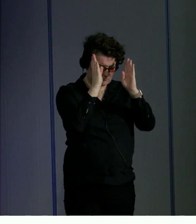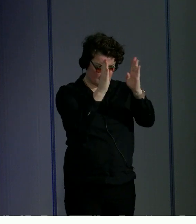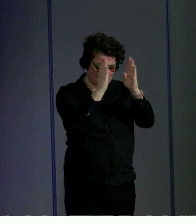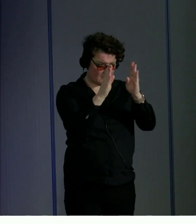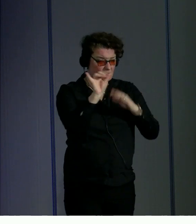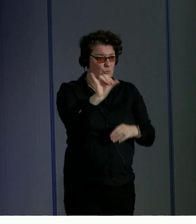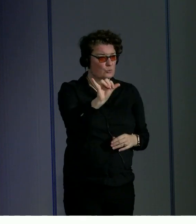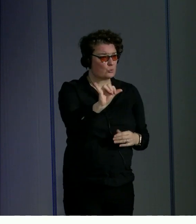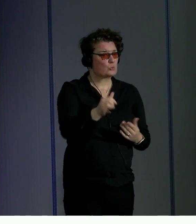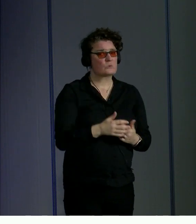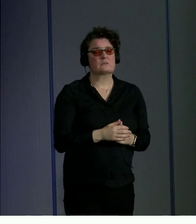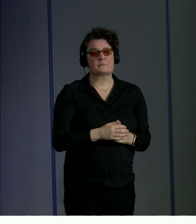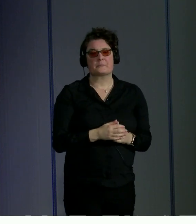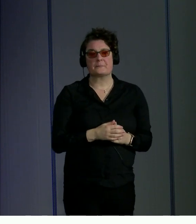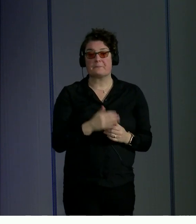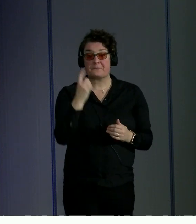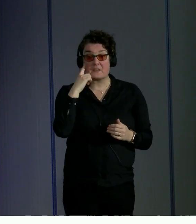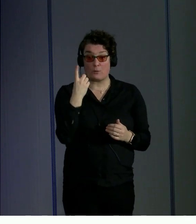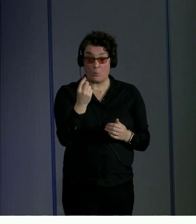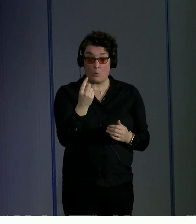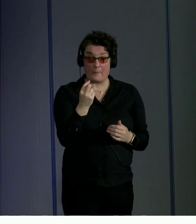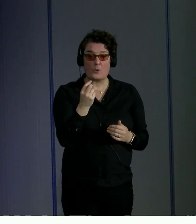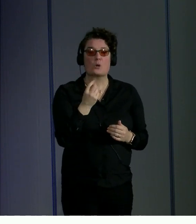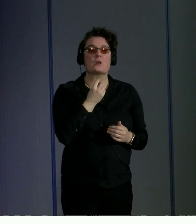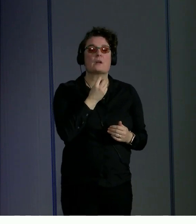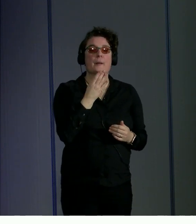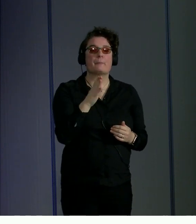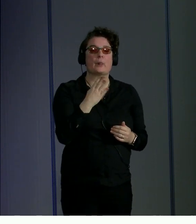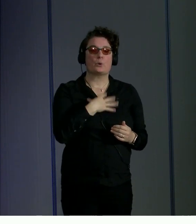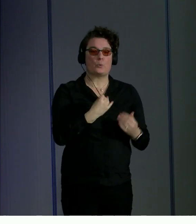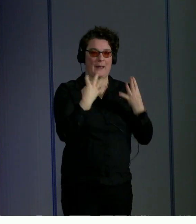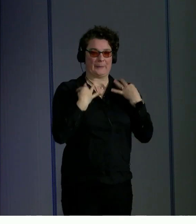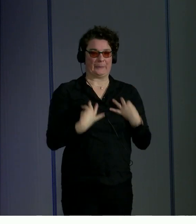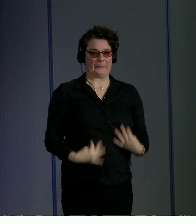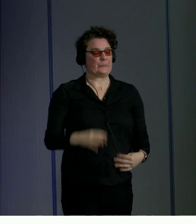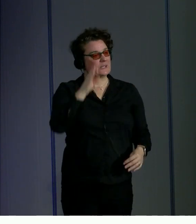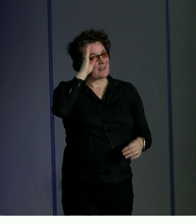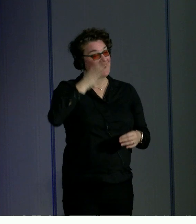someone is saying. And I think we have one more. >> Hi, my name is Kali and I work the State of